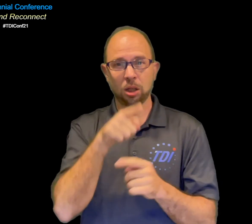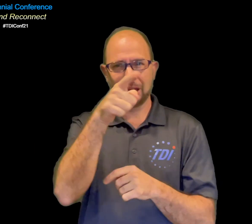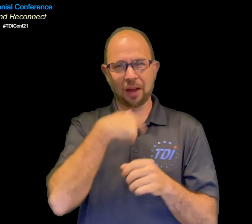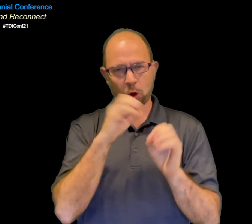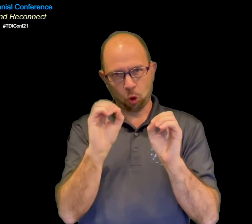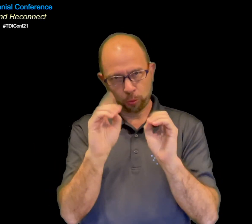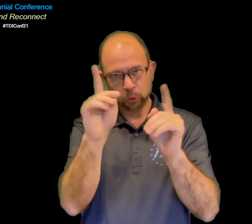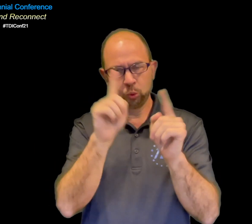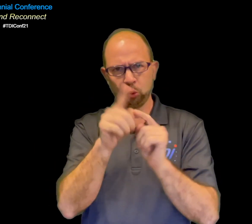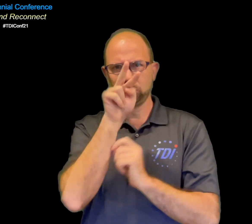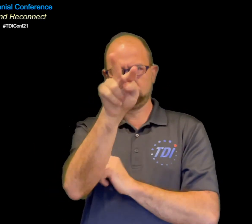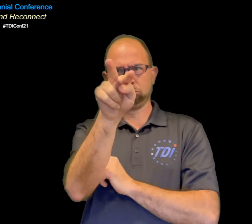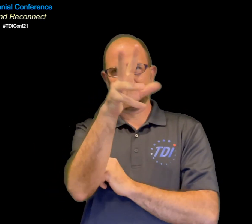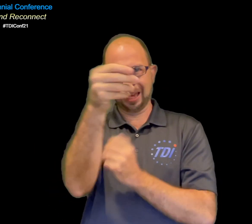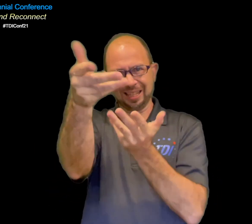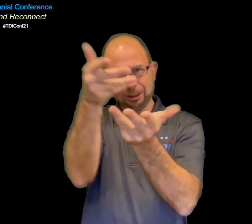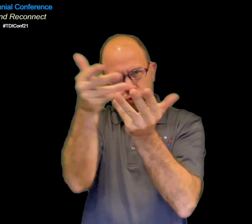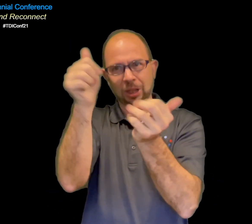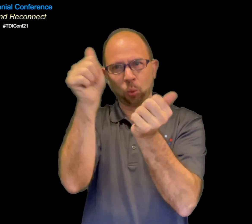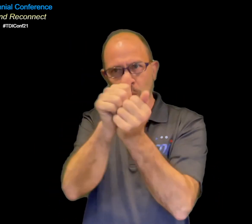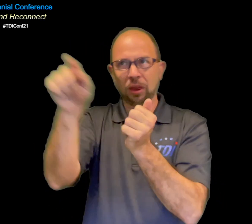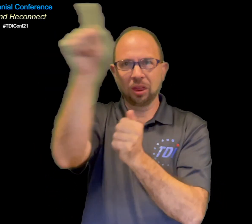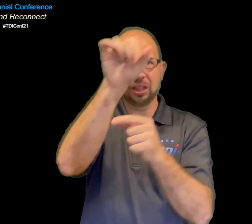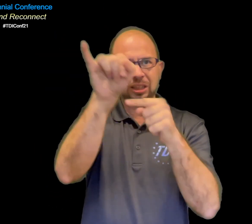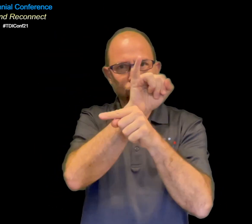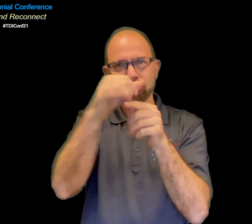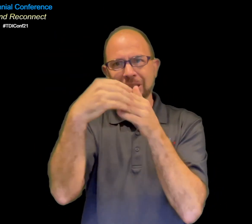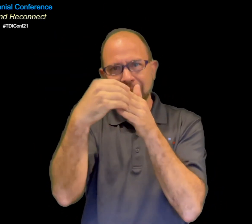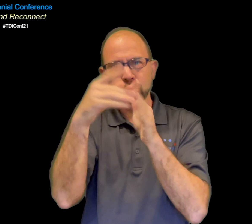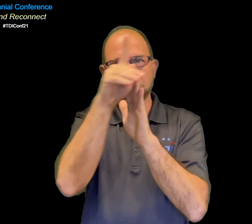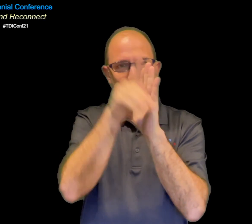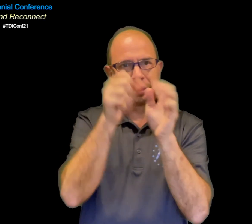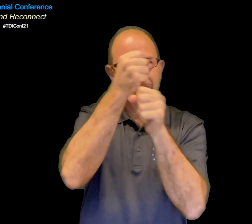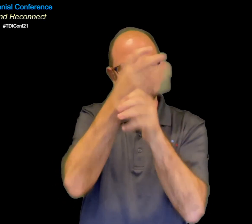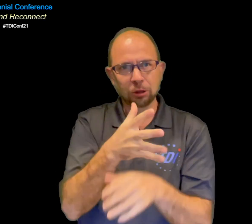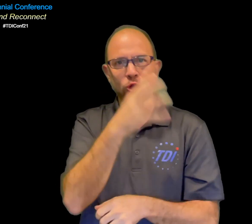you have the opportunity to directly watch and interact with the industry leaders, policymakers,